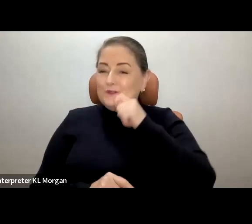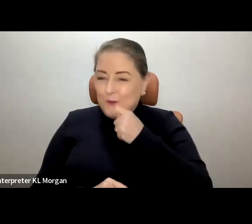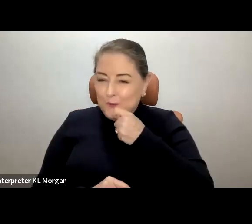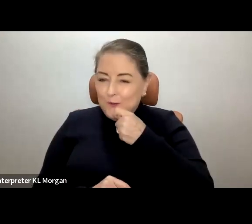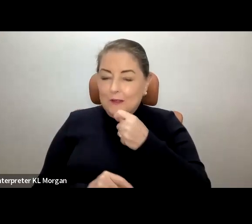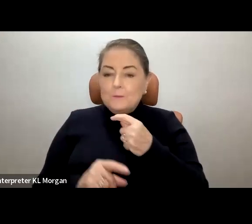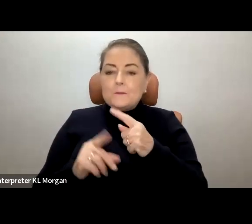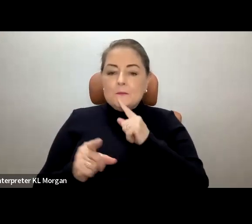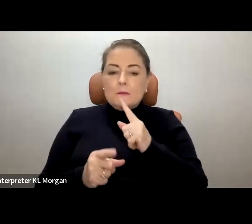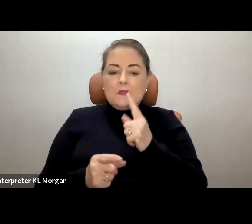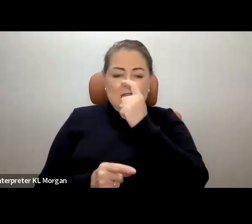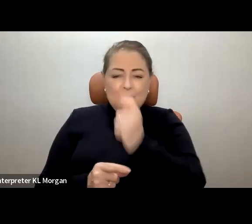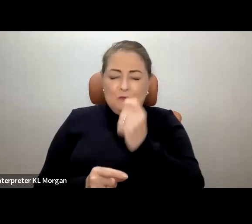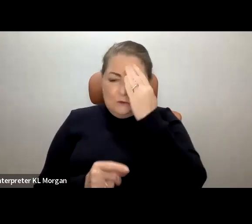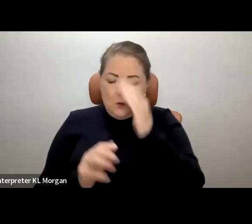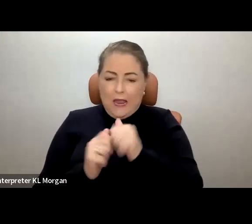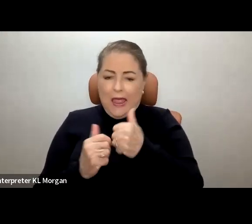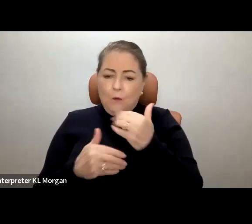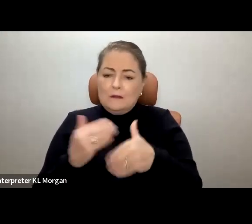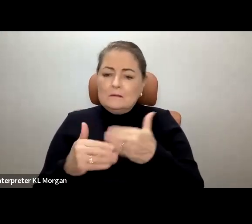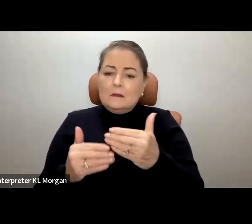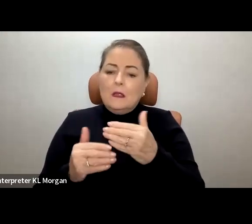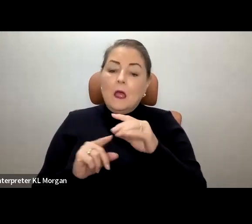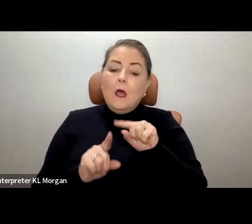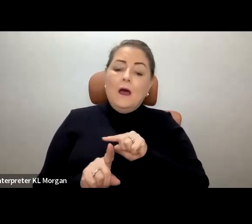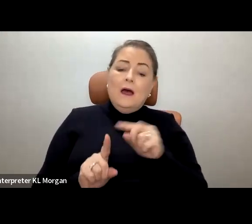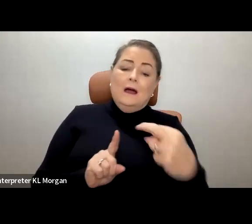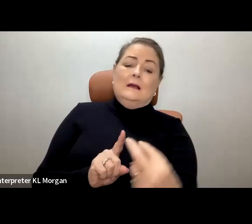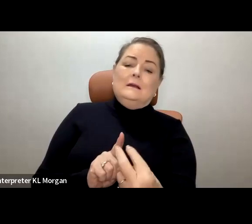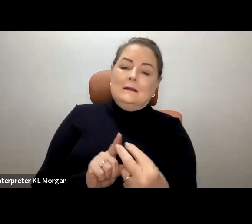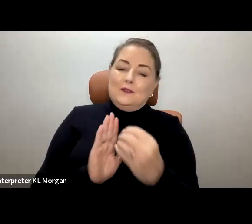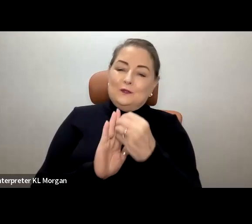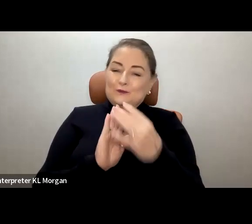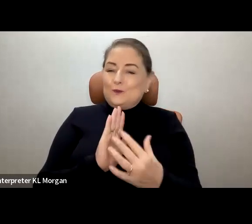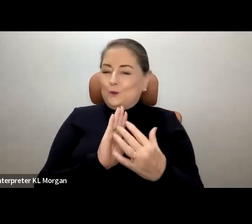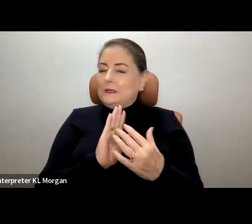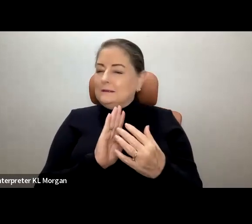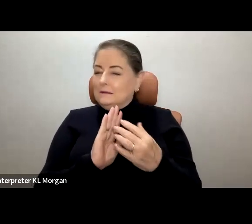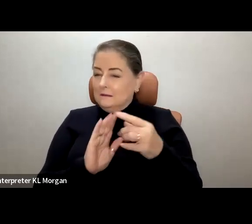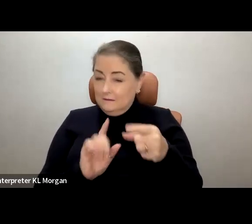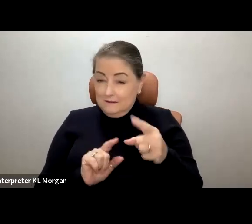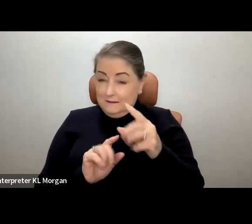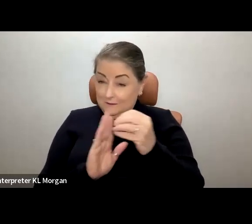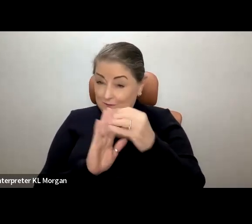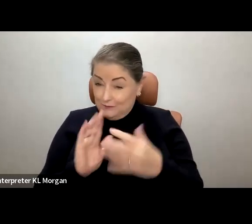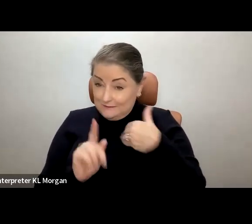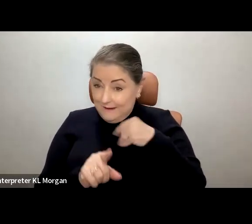would be interesting to know how that plays out on the student end. You know, did the students have that? Kind of, you know,